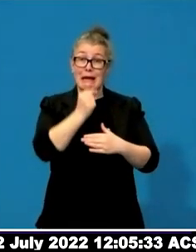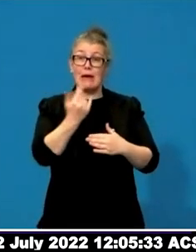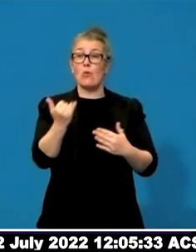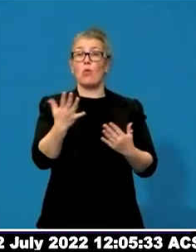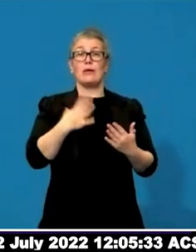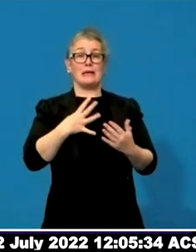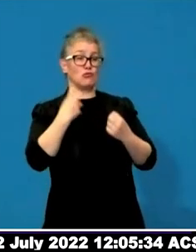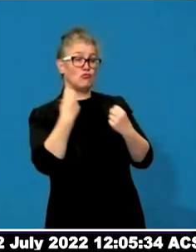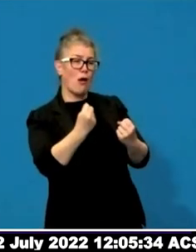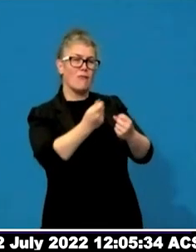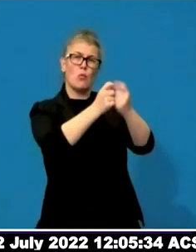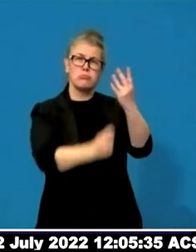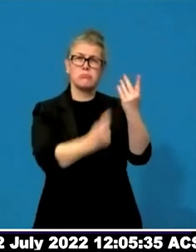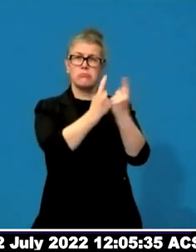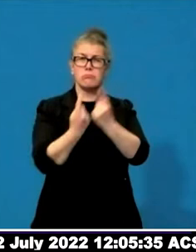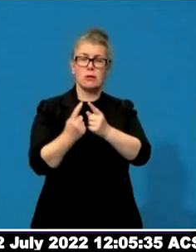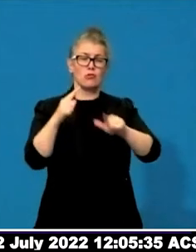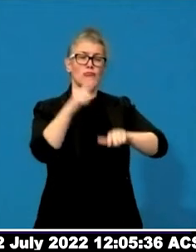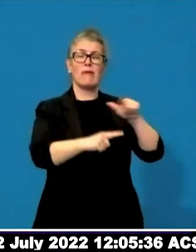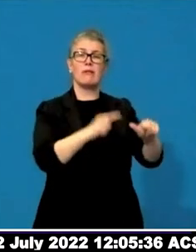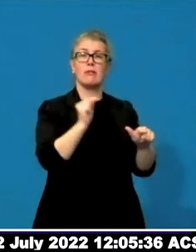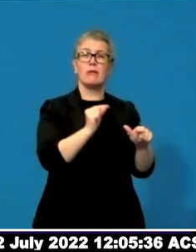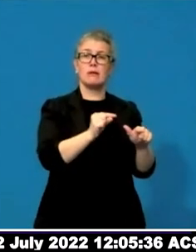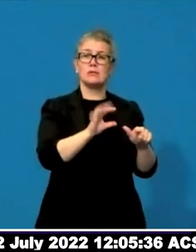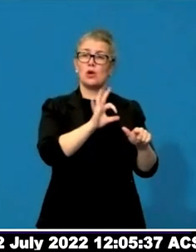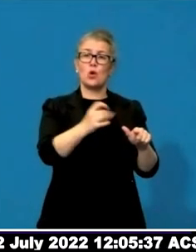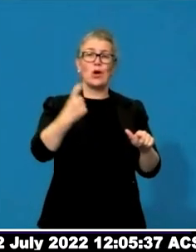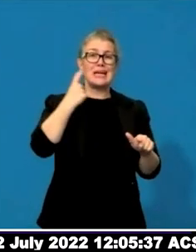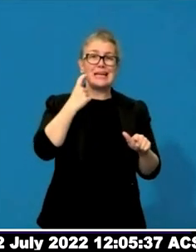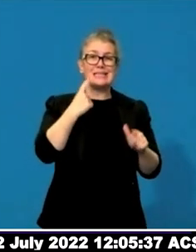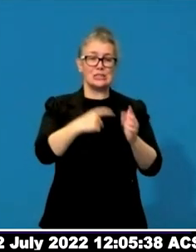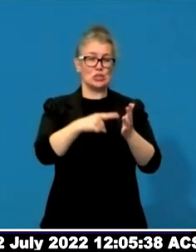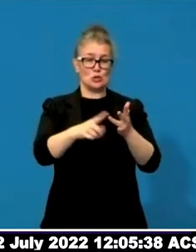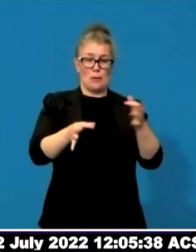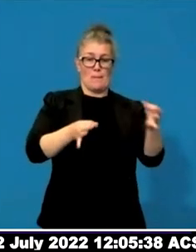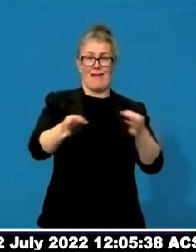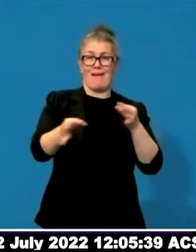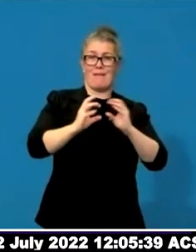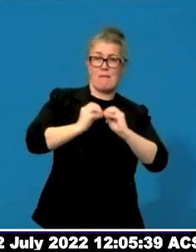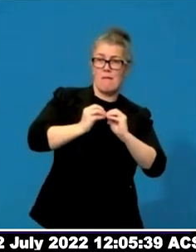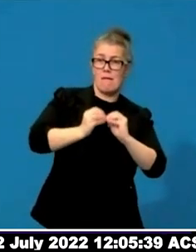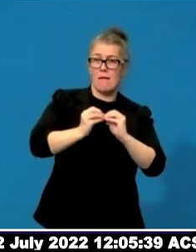So they're not necessarily easy things to plan, depending on the needs of the person.